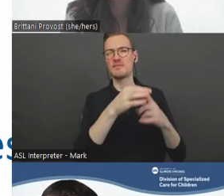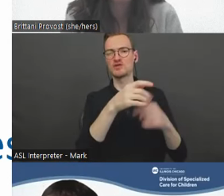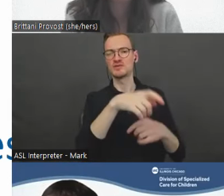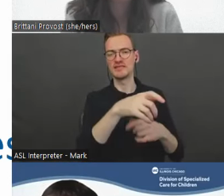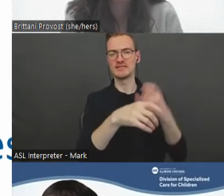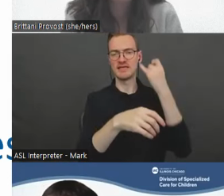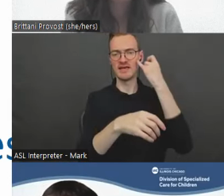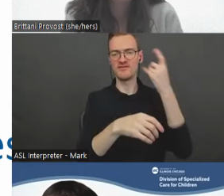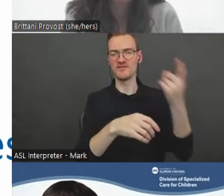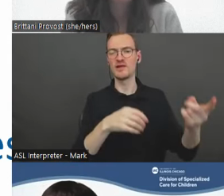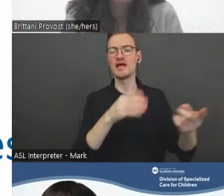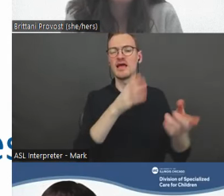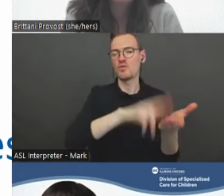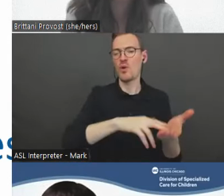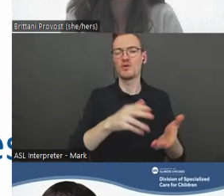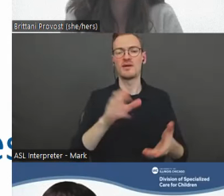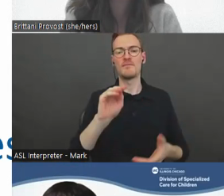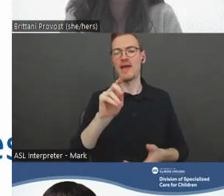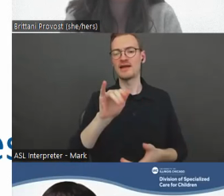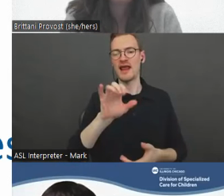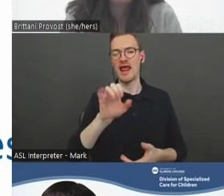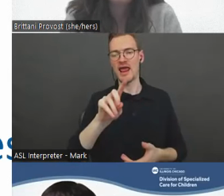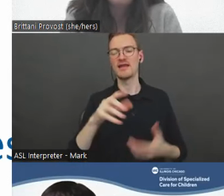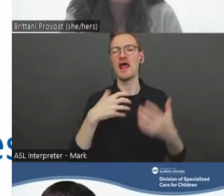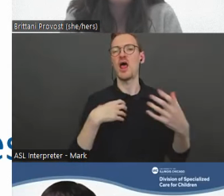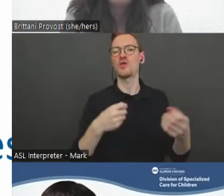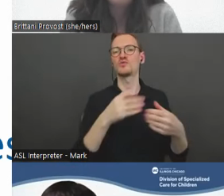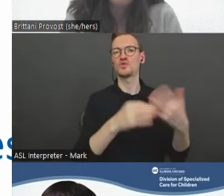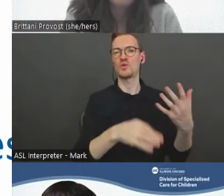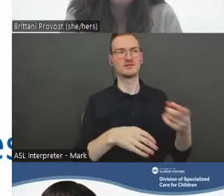contracted with DSCC for care coordination, so that's a Medicaid Managed Care Program.